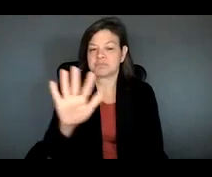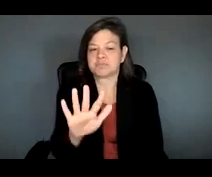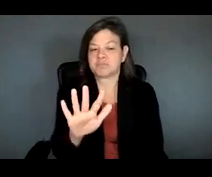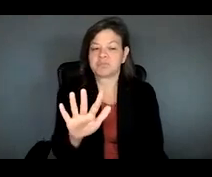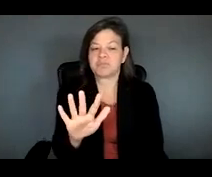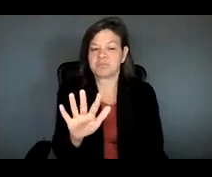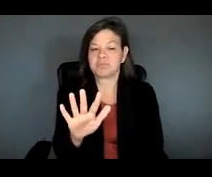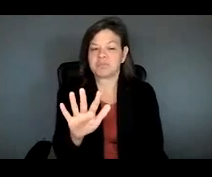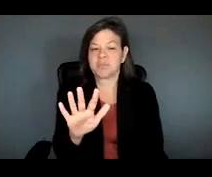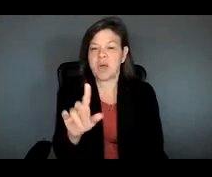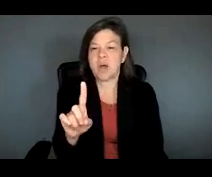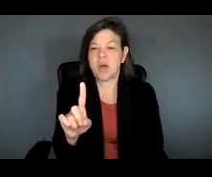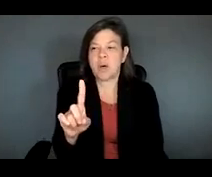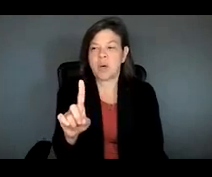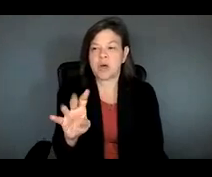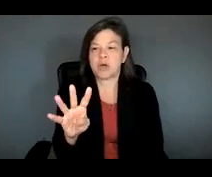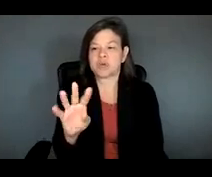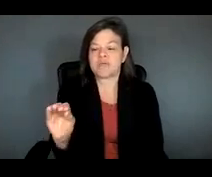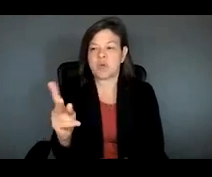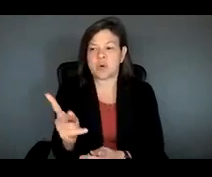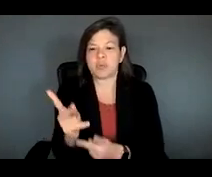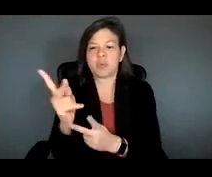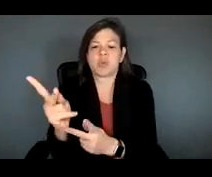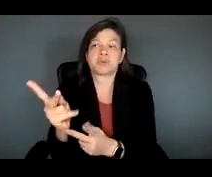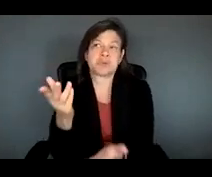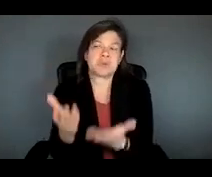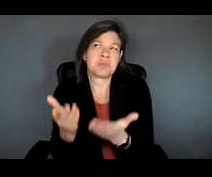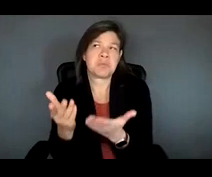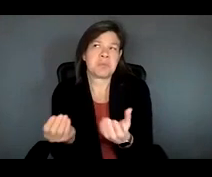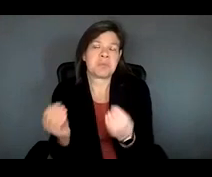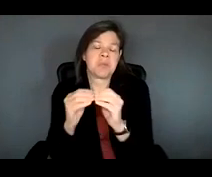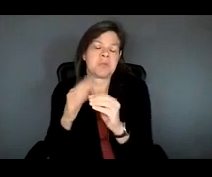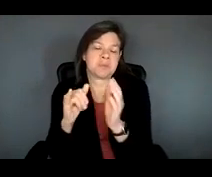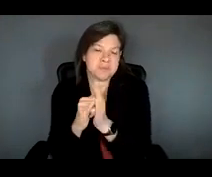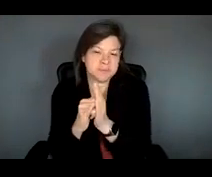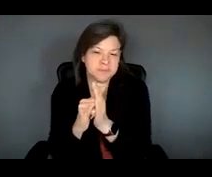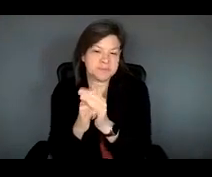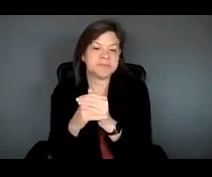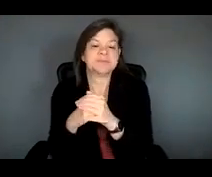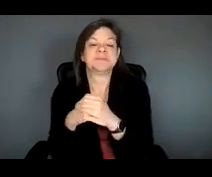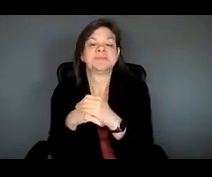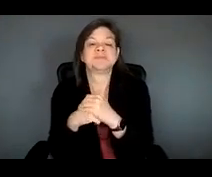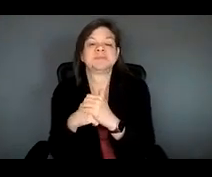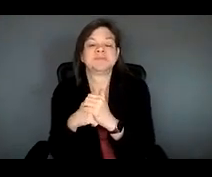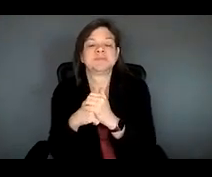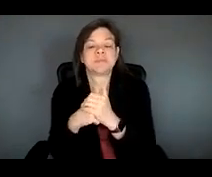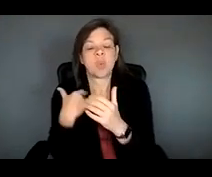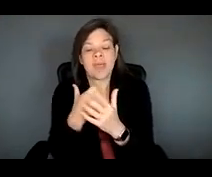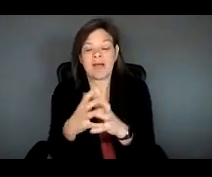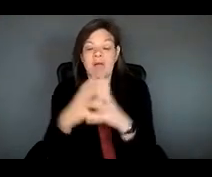say 140 proposals. May have been a little bit more than that. So a substantial number of proposals.